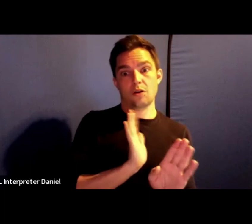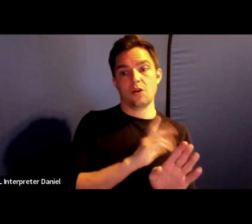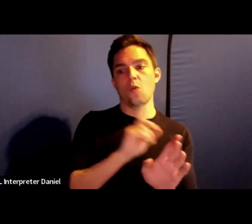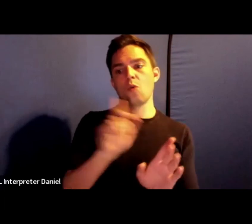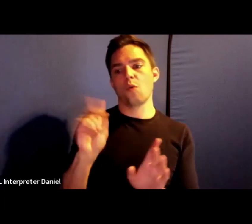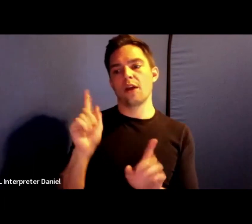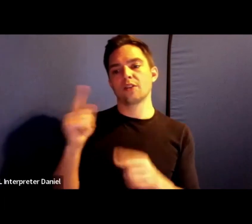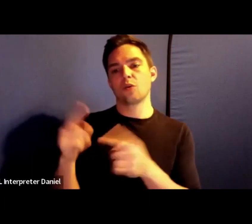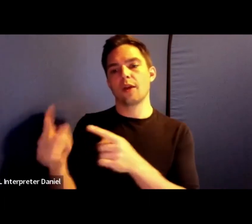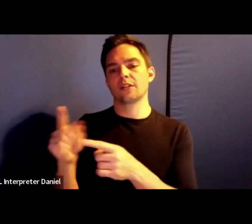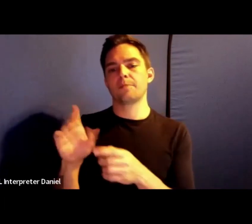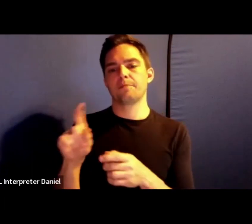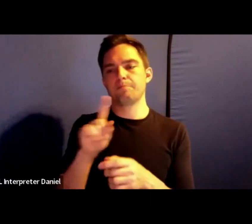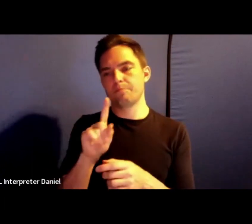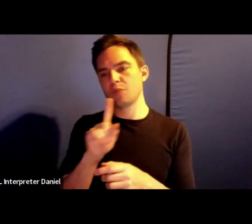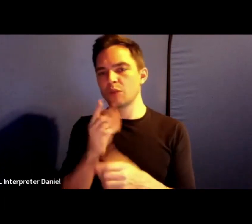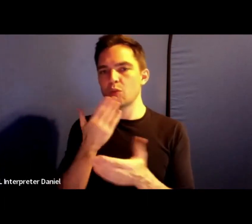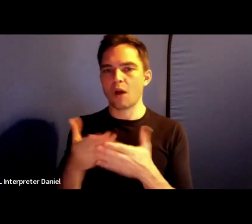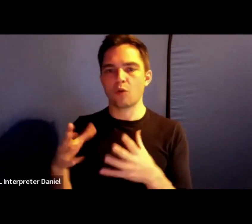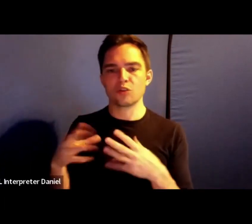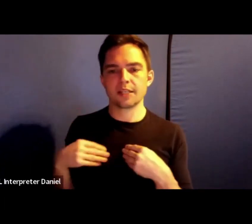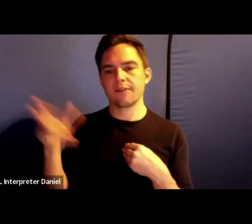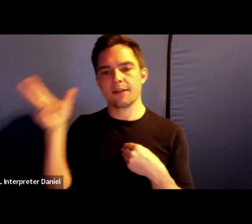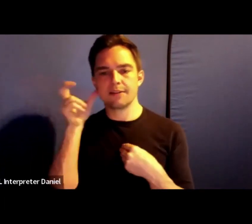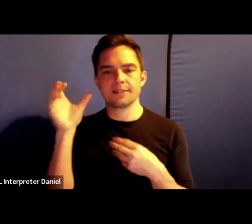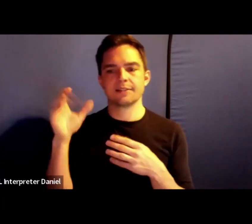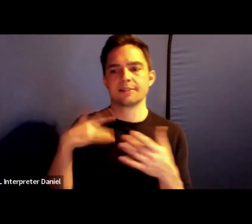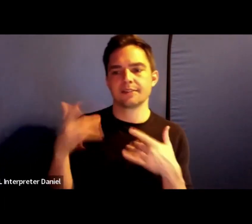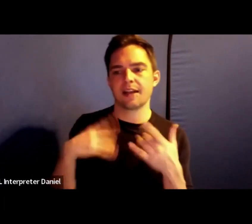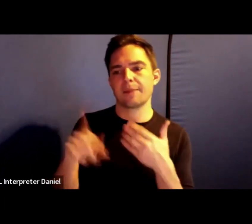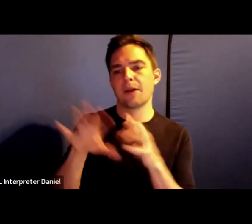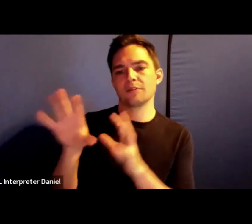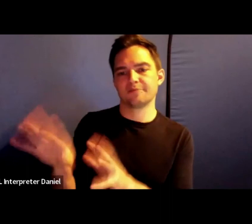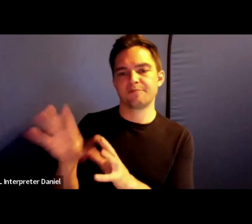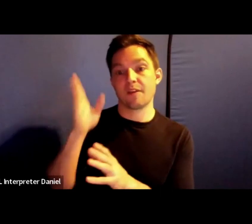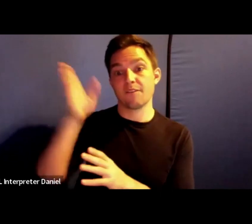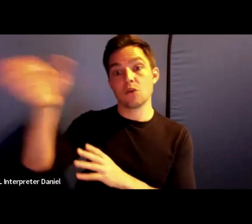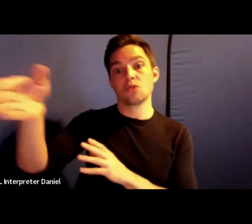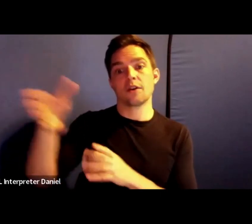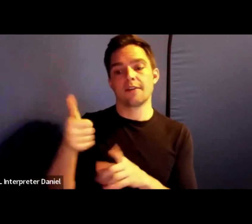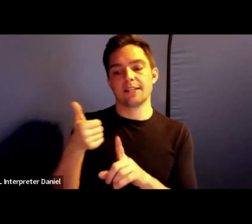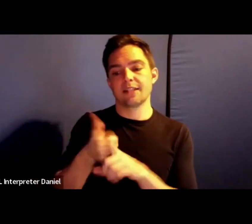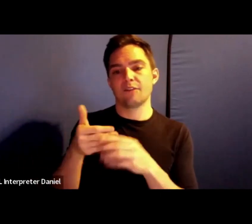very well received and listened to and excited about the future of self direction in Minnesota.